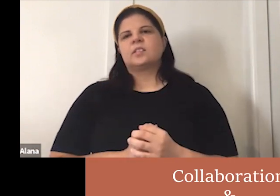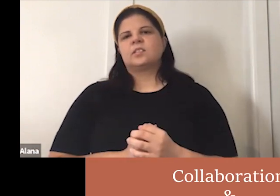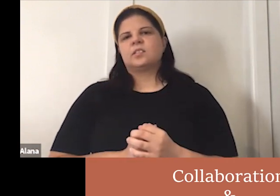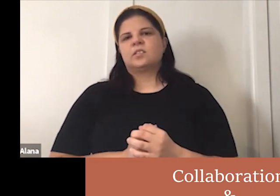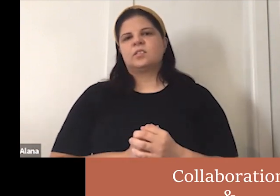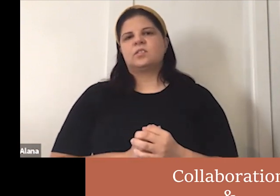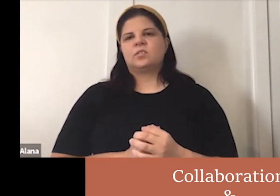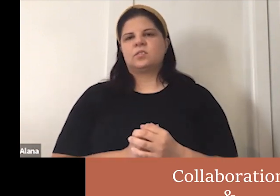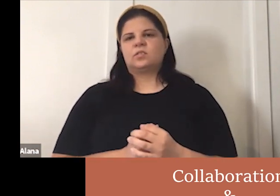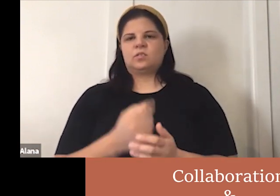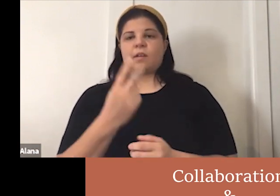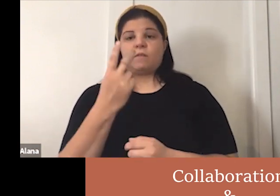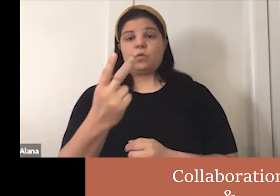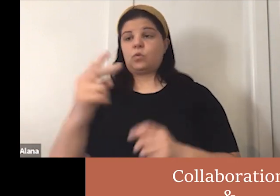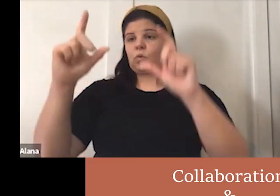two images.